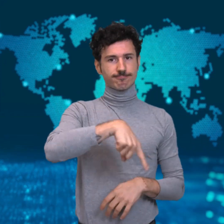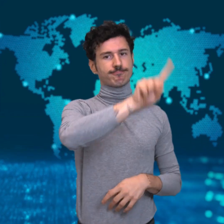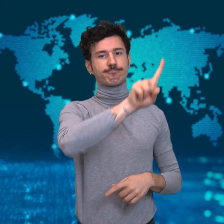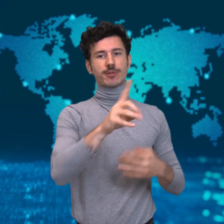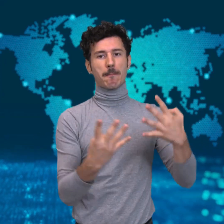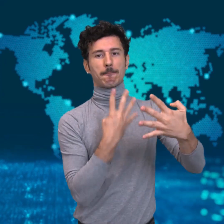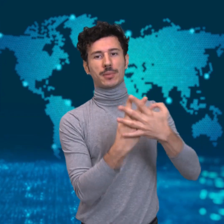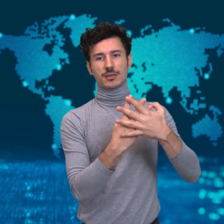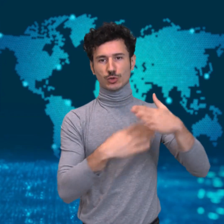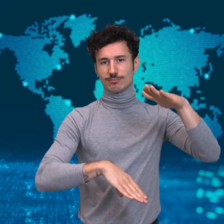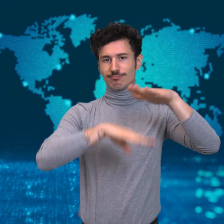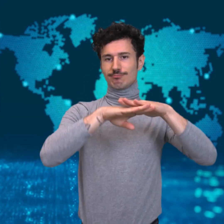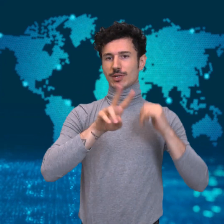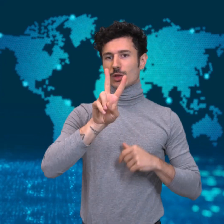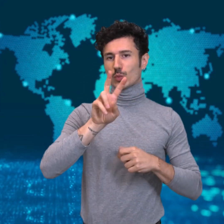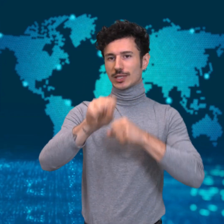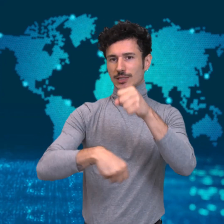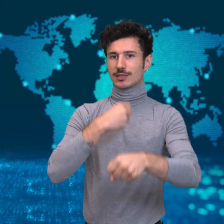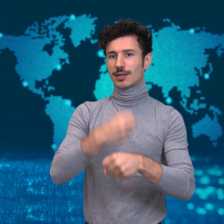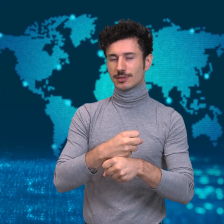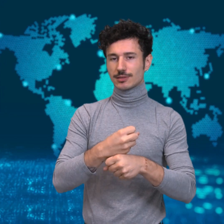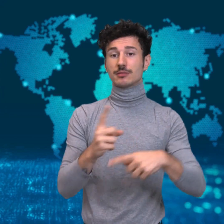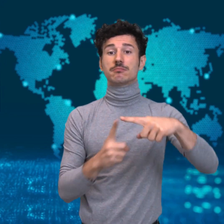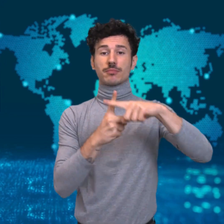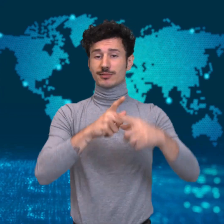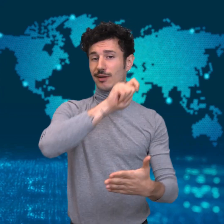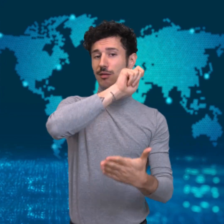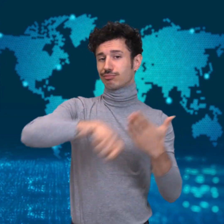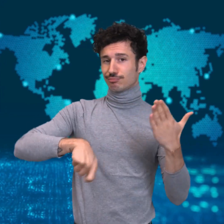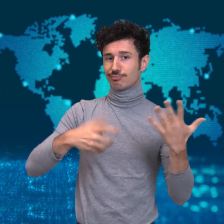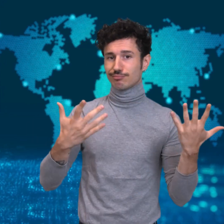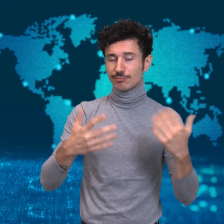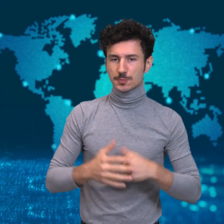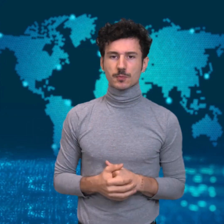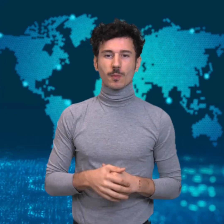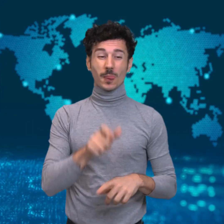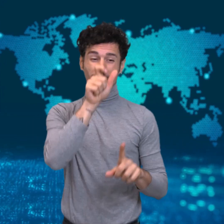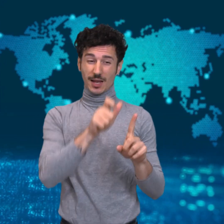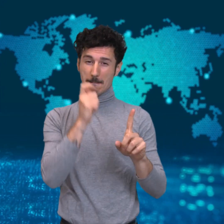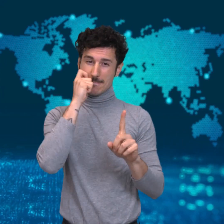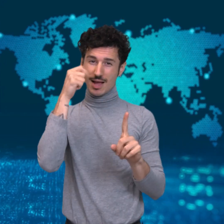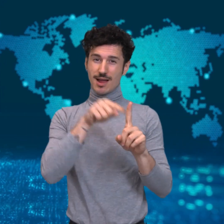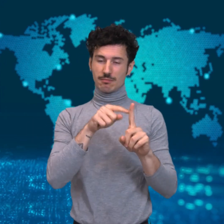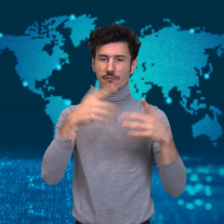Barnes has been released from jail after being arrested by